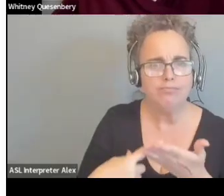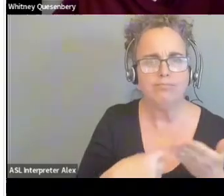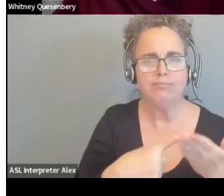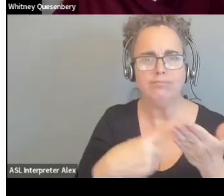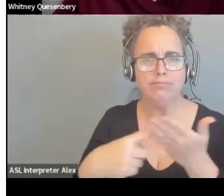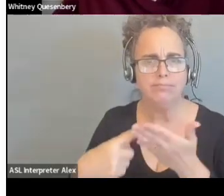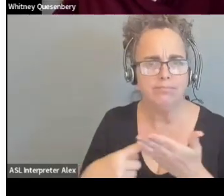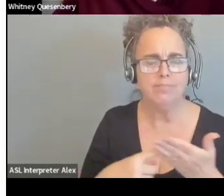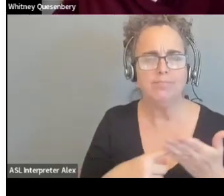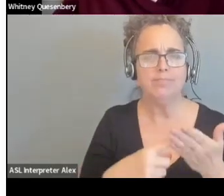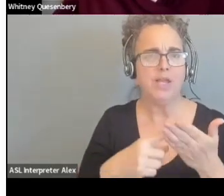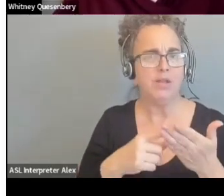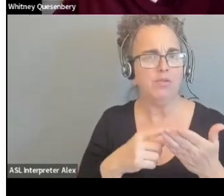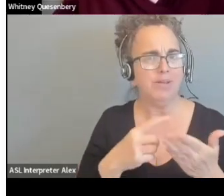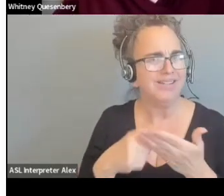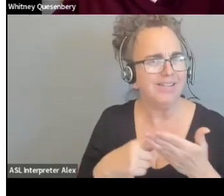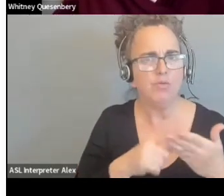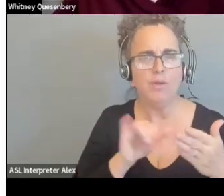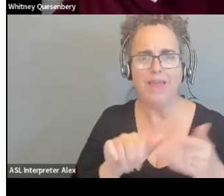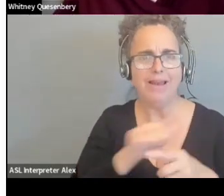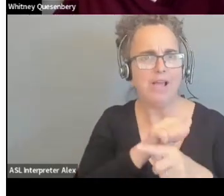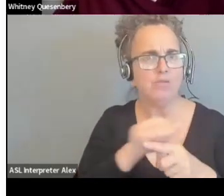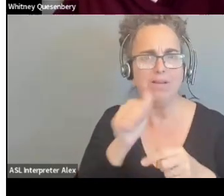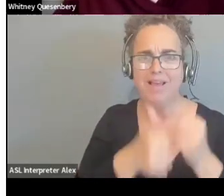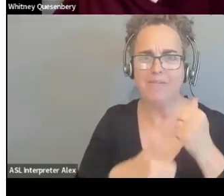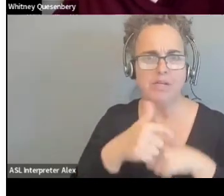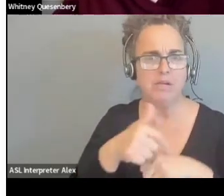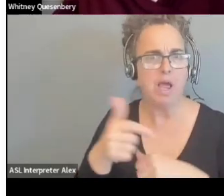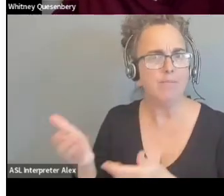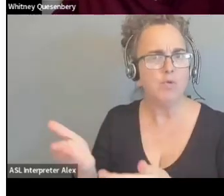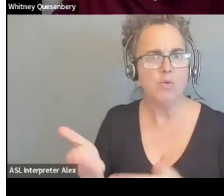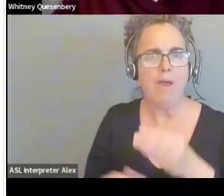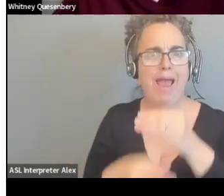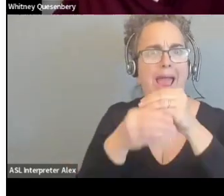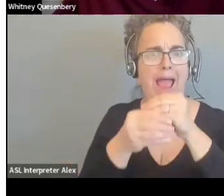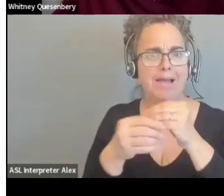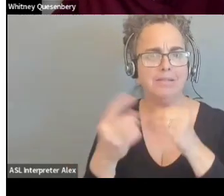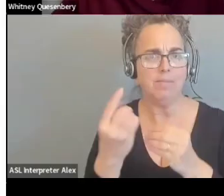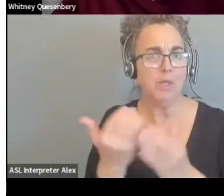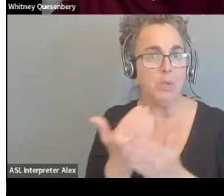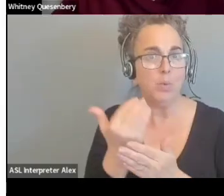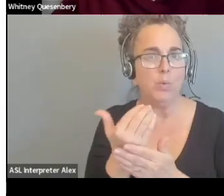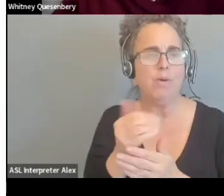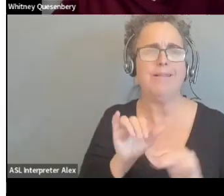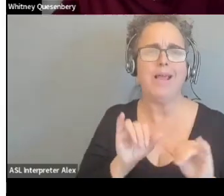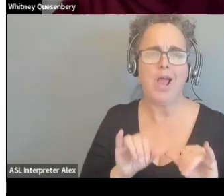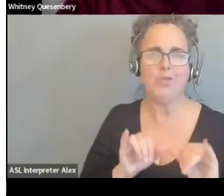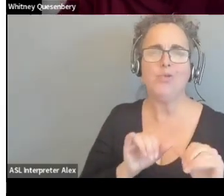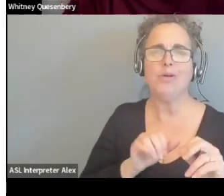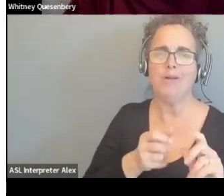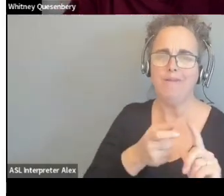you continue to do that, that exercise every time you bring in something new and you're now beginning to think about disability really